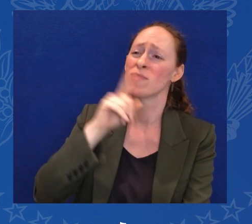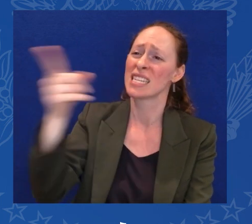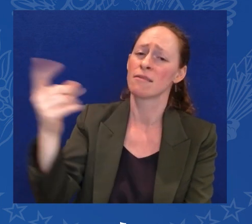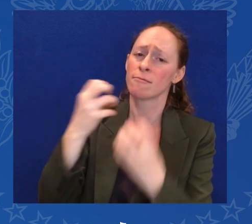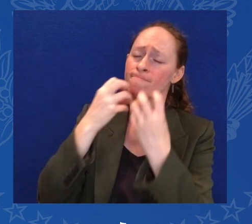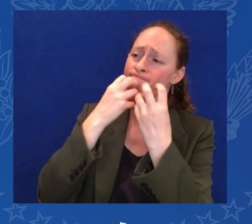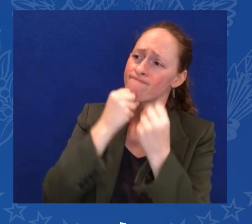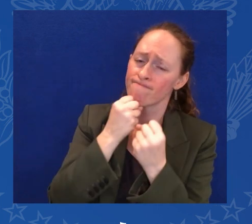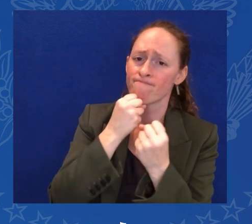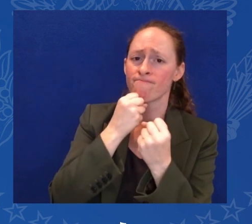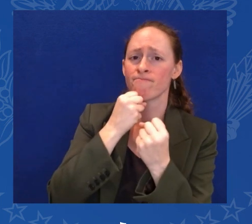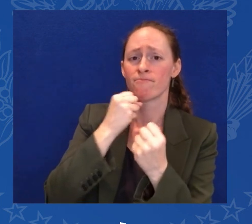President Joe Biden.